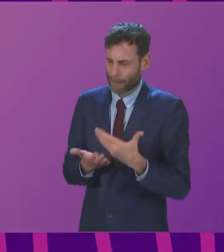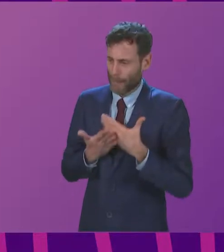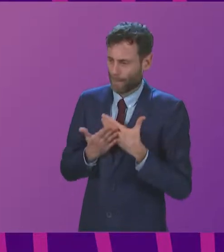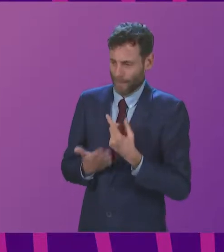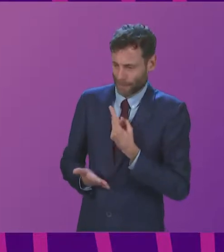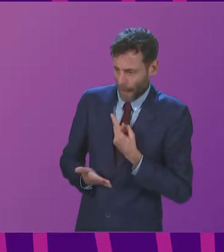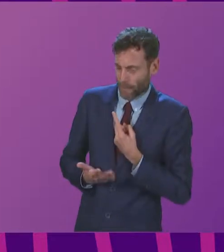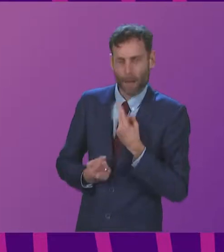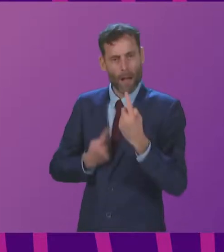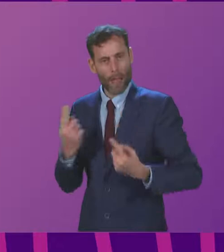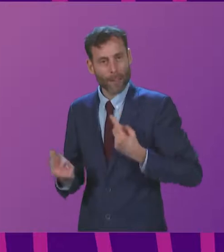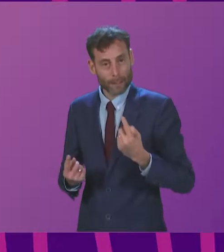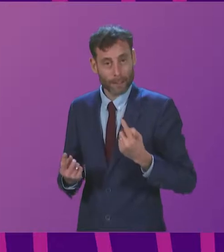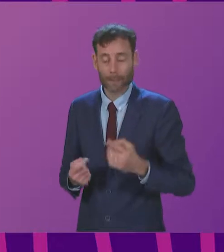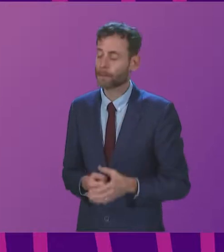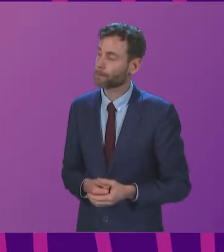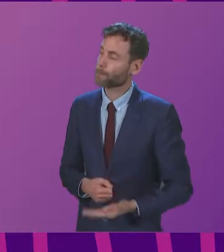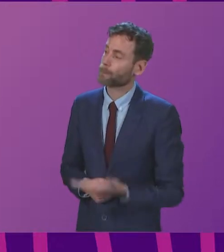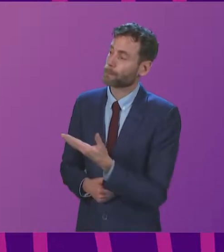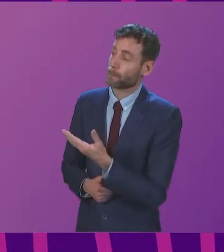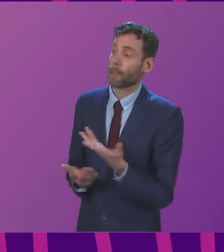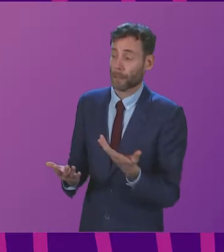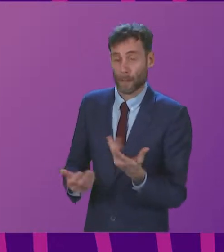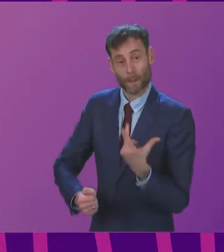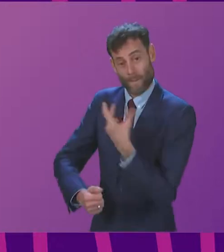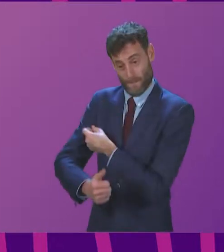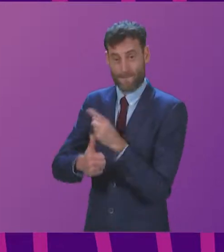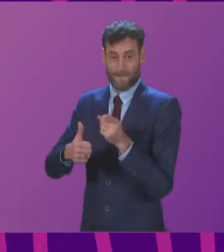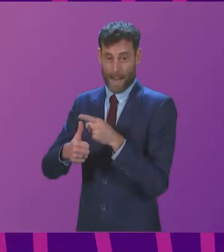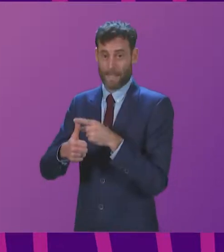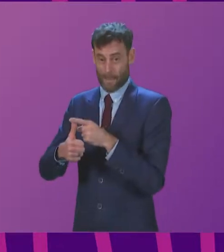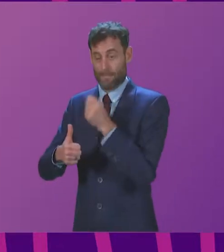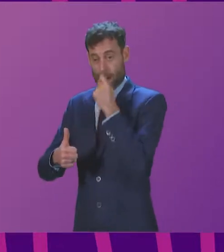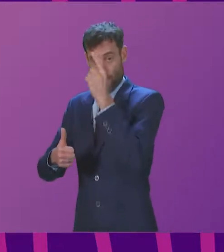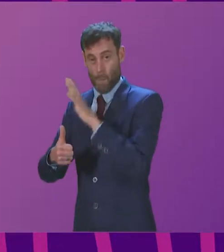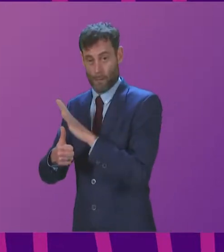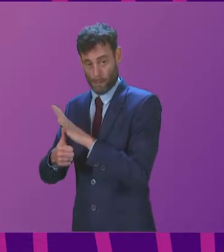What are those other protections? First, as well as vaccination, we are asking everyone to take